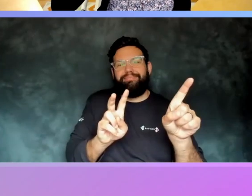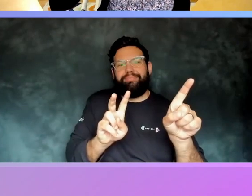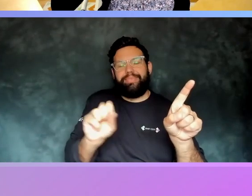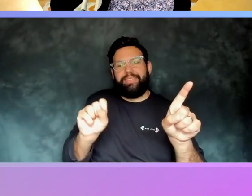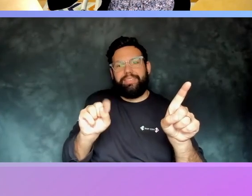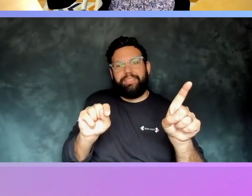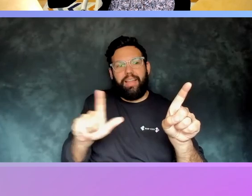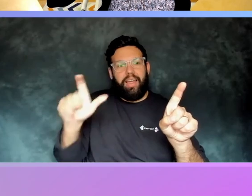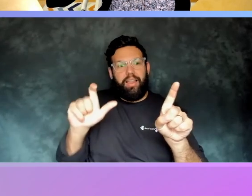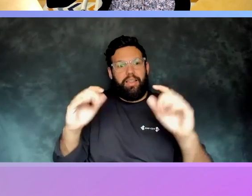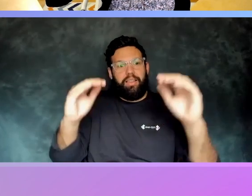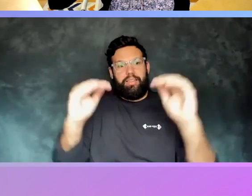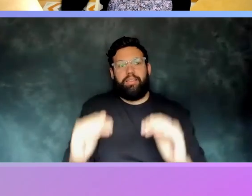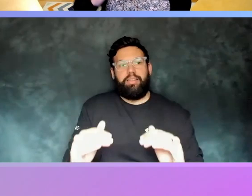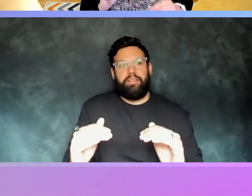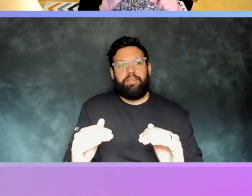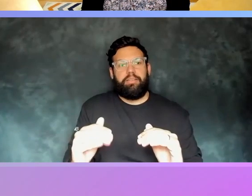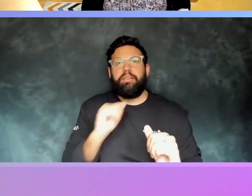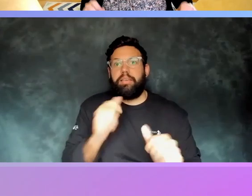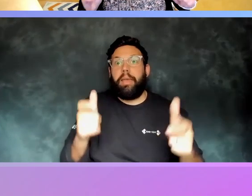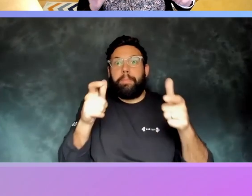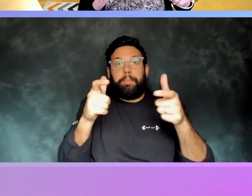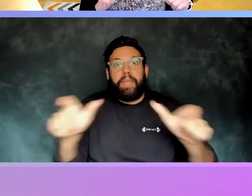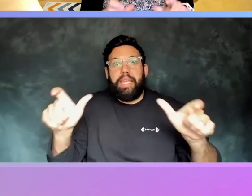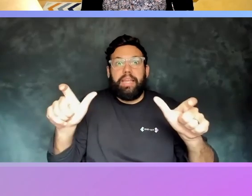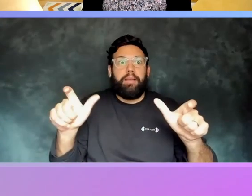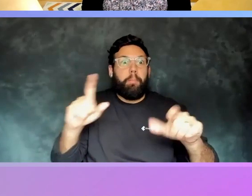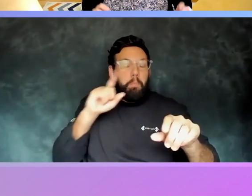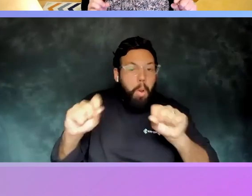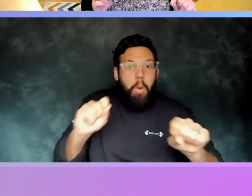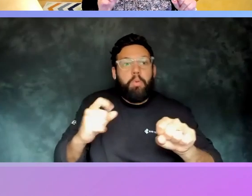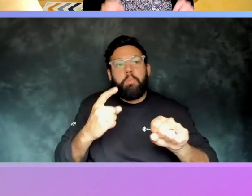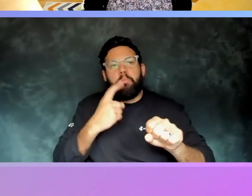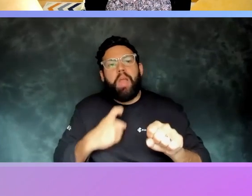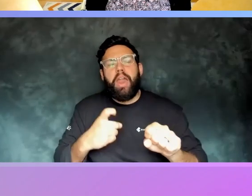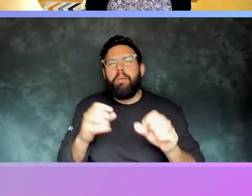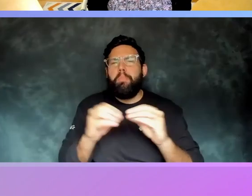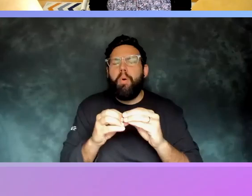info in relationships, the two point 4.1 bypass locks you need to get information for